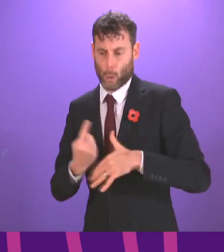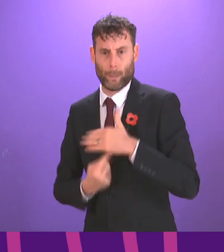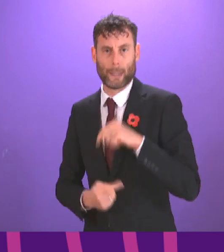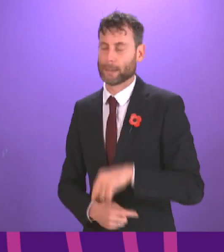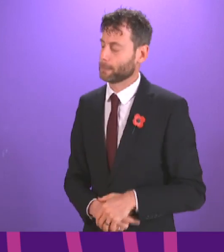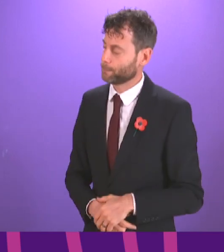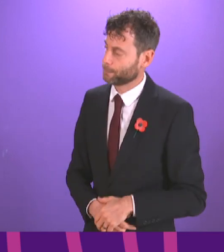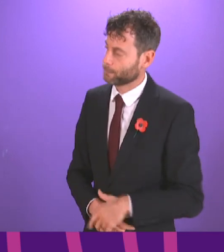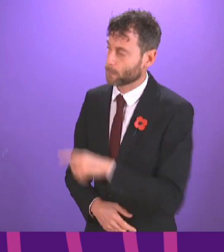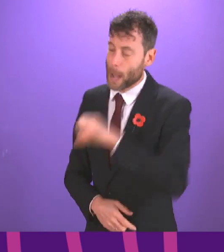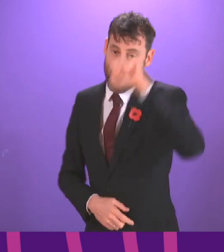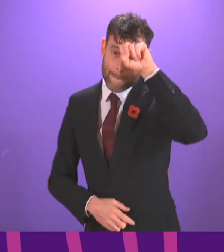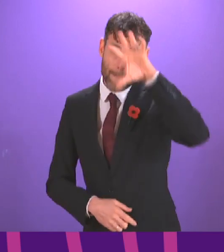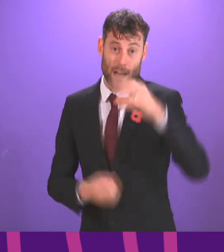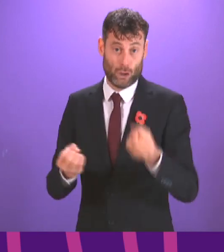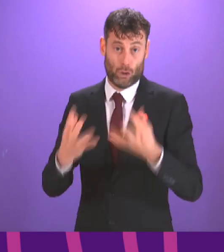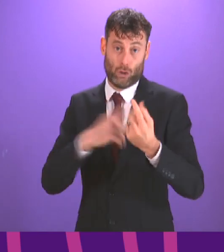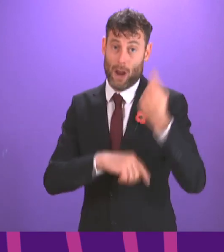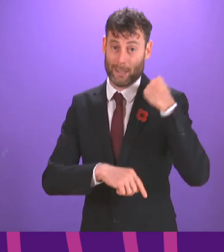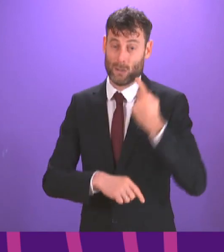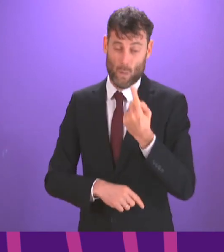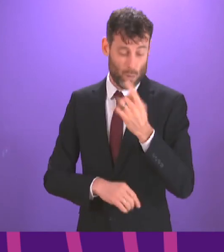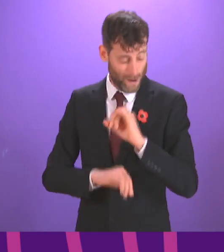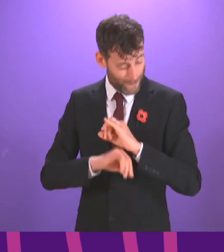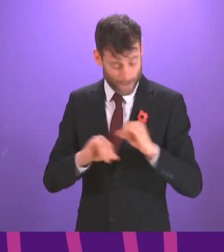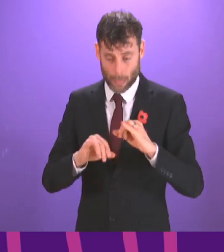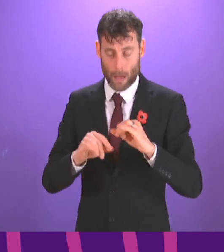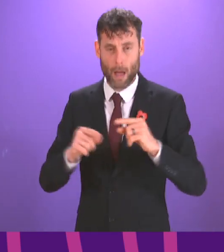and divisive industrial disputes in living memory, and I am really glad and proud that